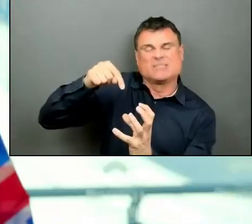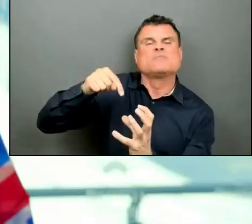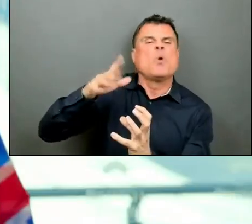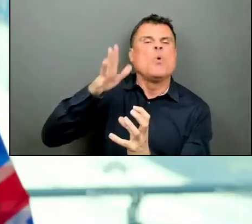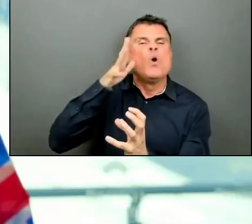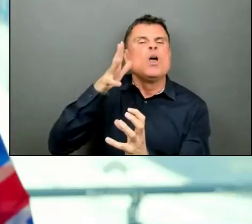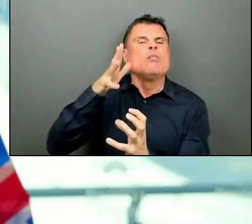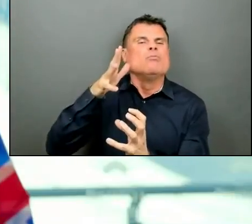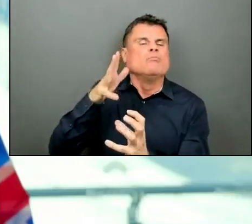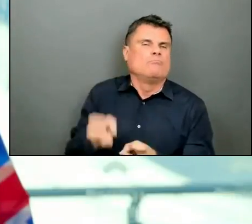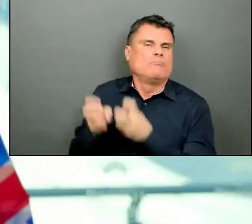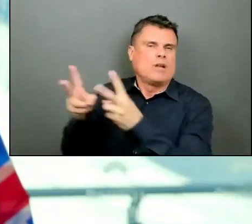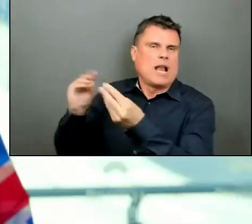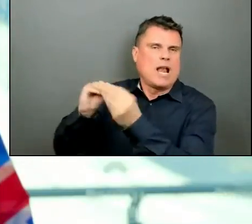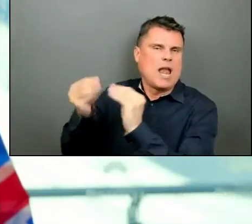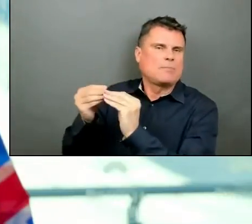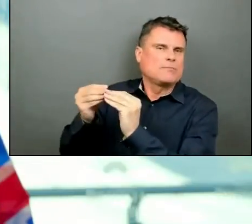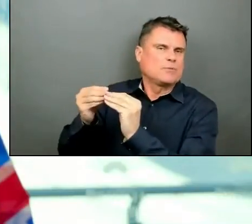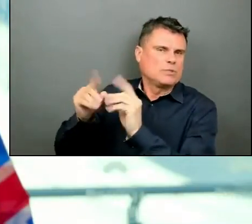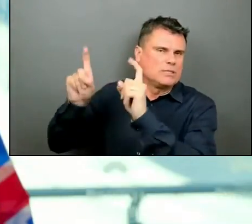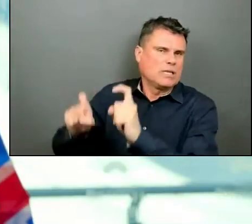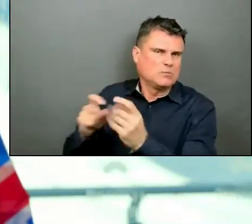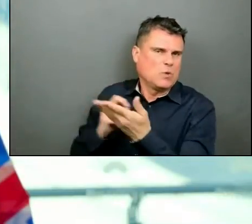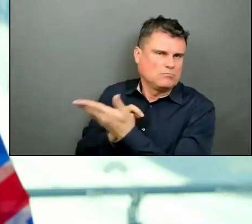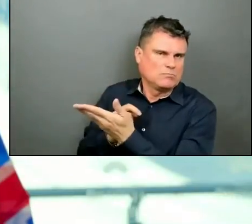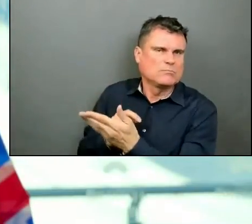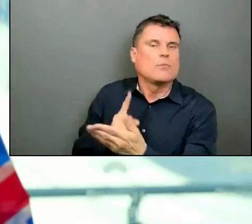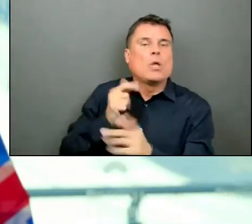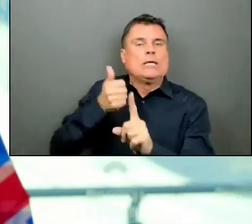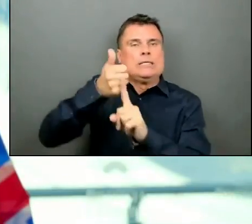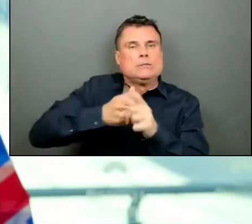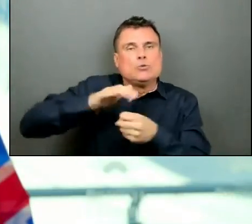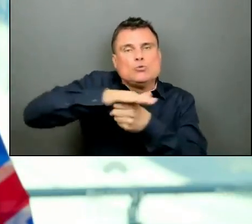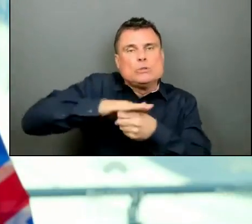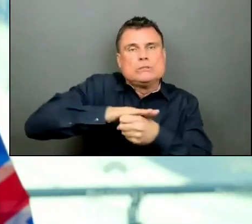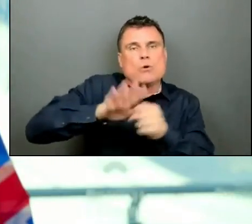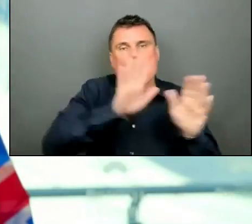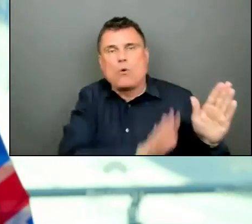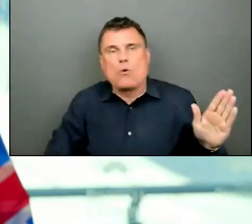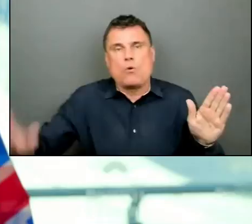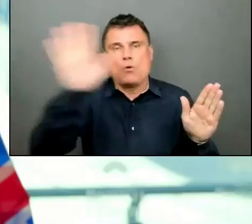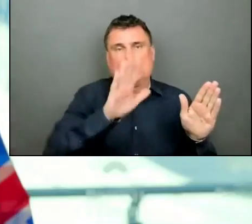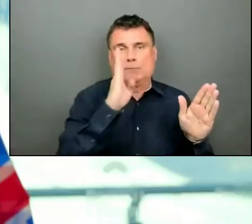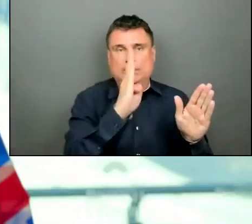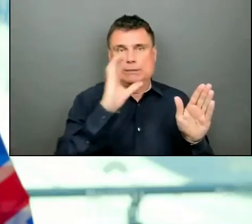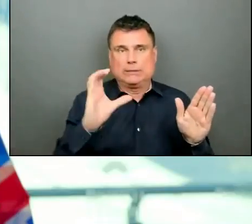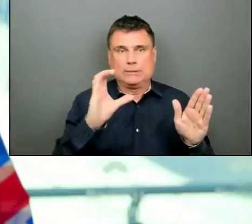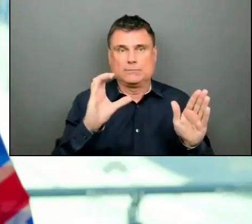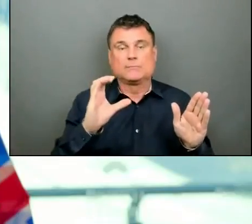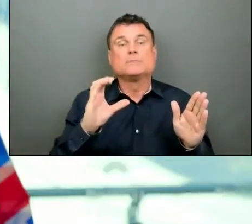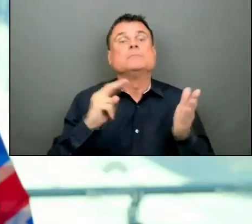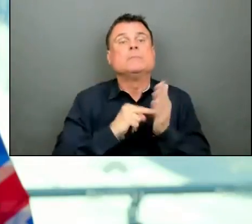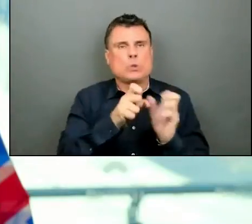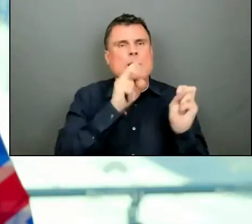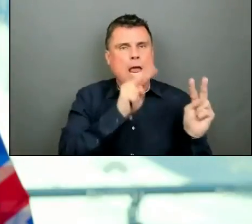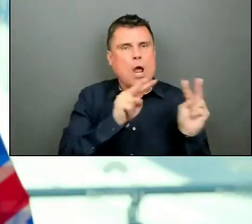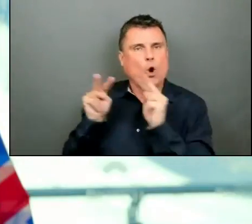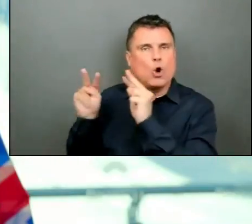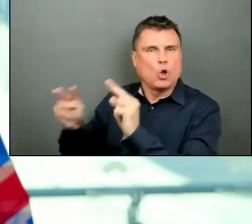post numbers of the tests we have done and by health authority just so people are continuing to have that information as we